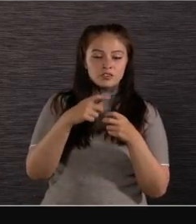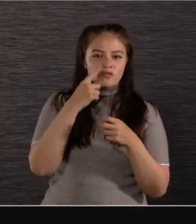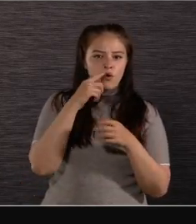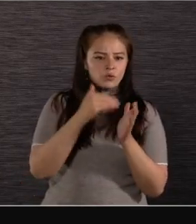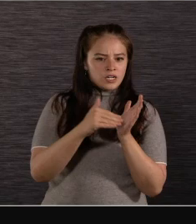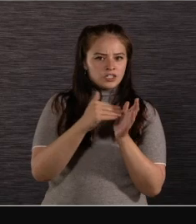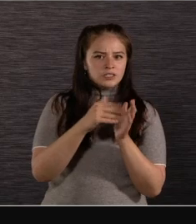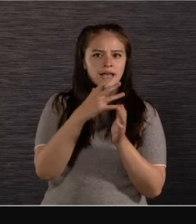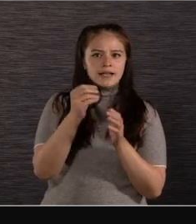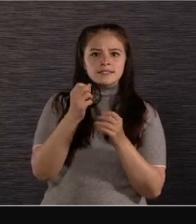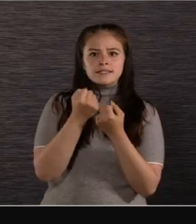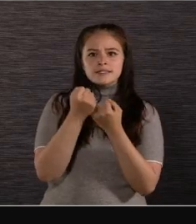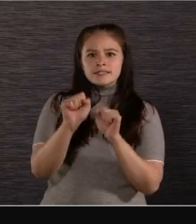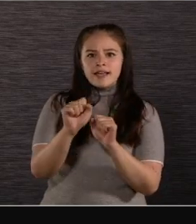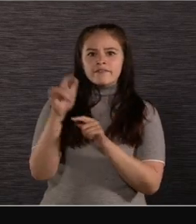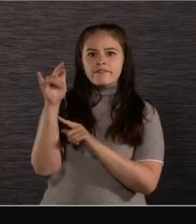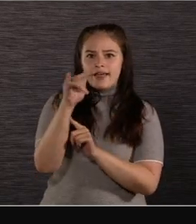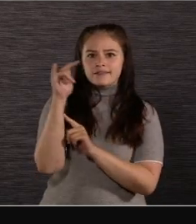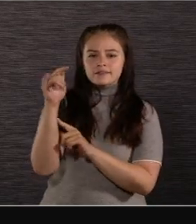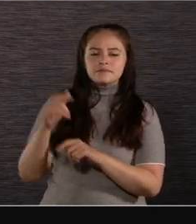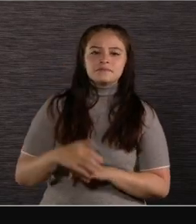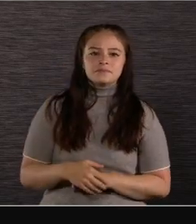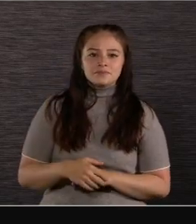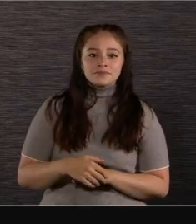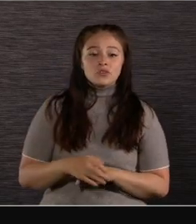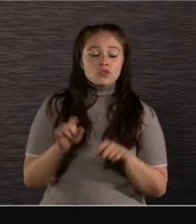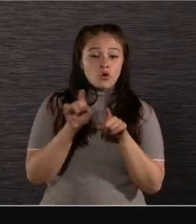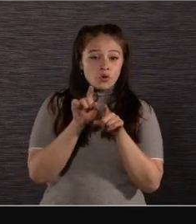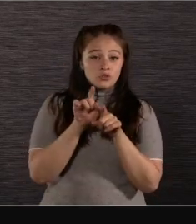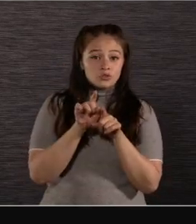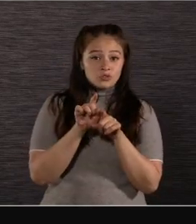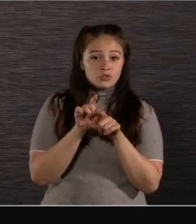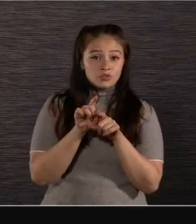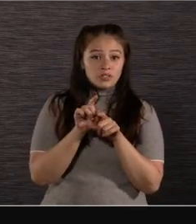but also for the ability to hot swap,